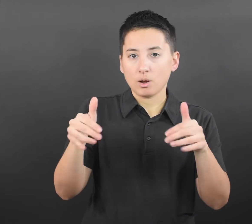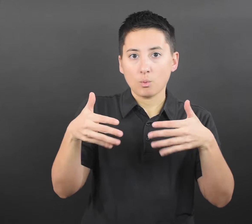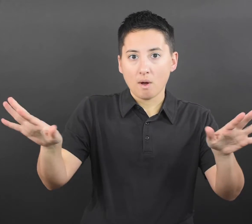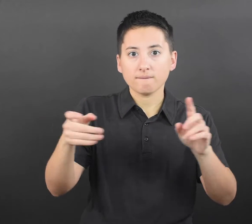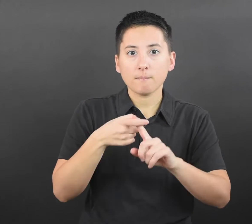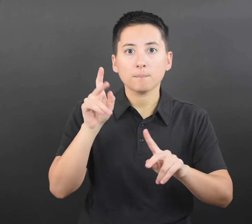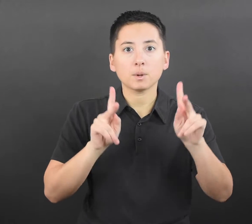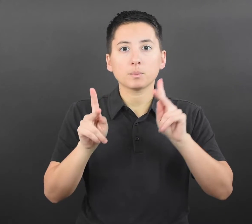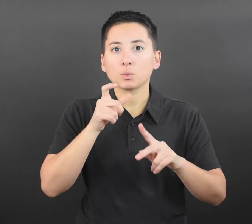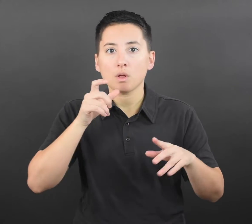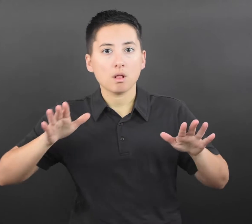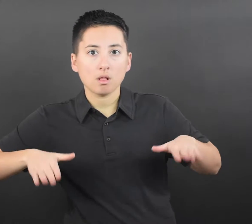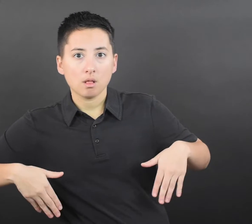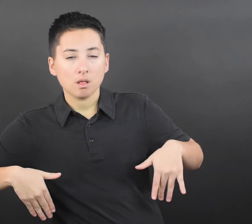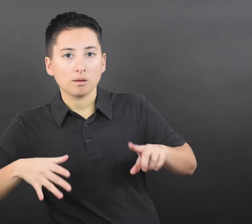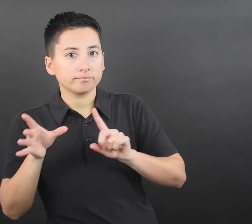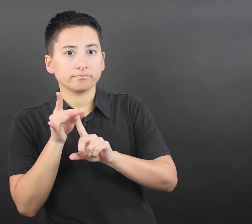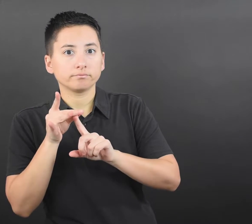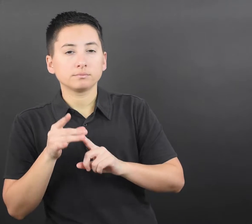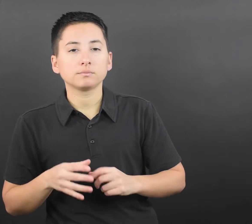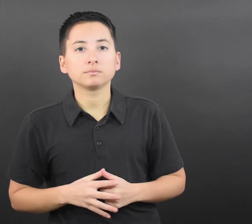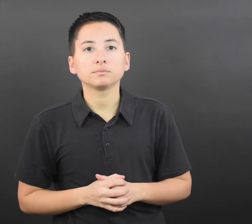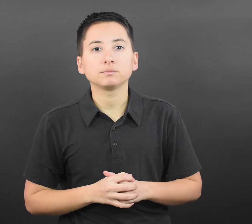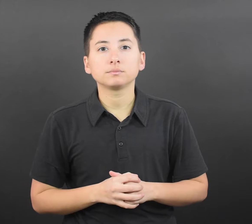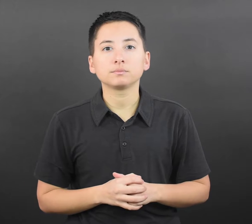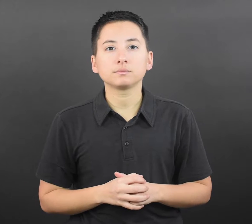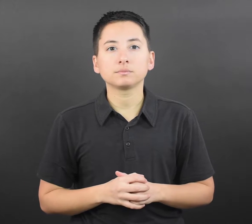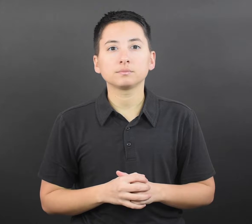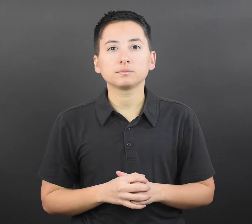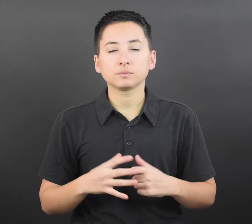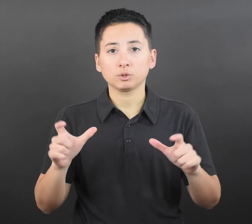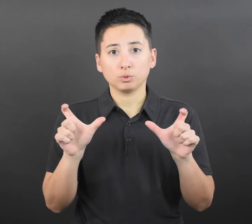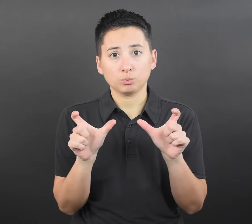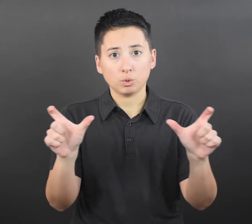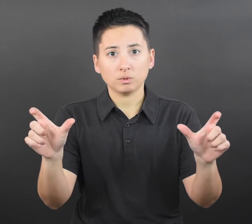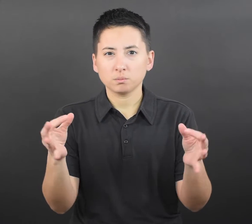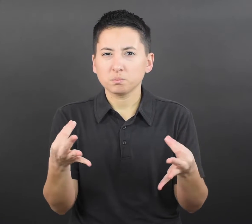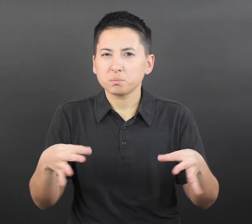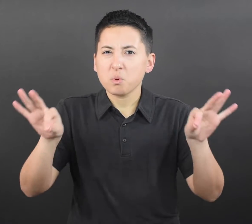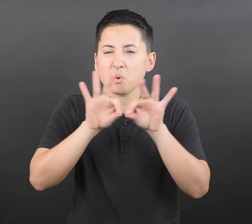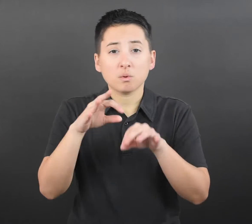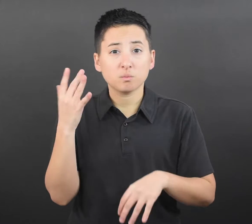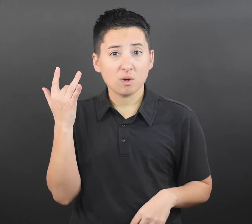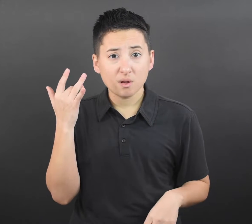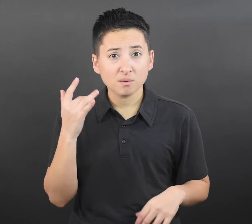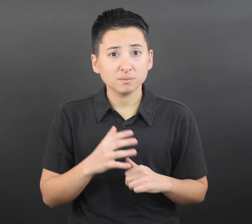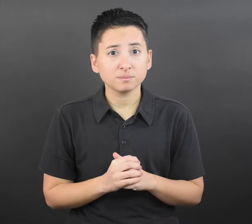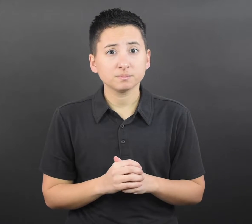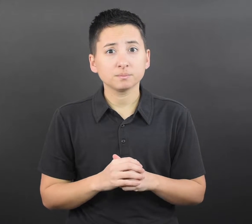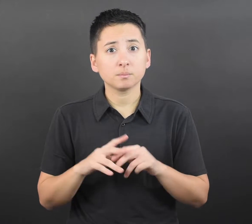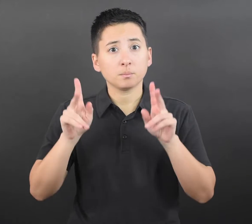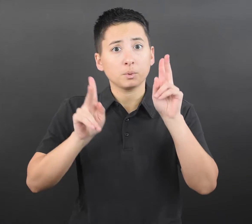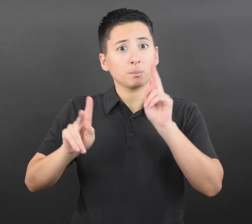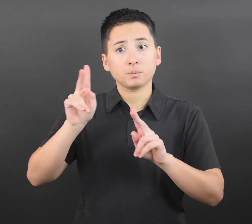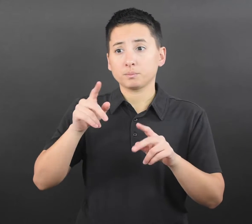contact with someone with COVID-19 stay apart from others. Quarantine is important